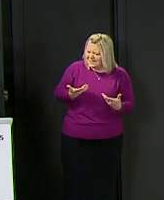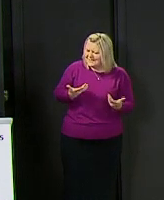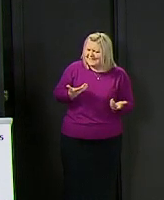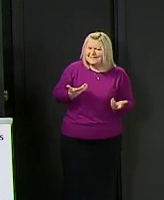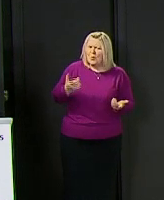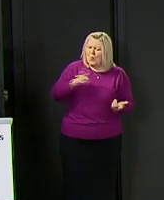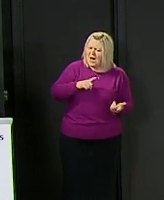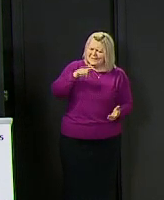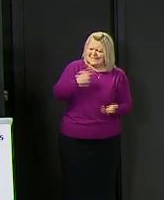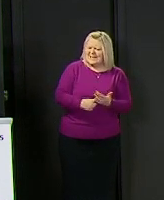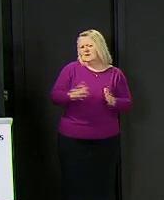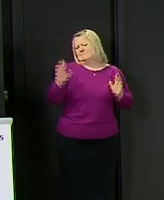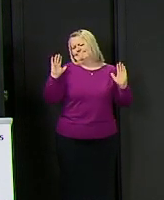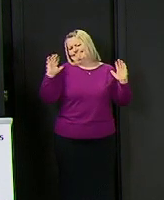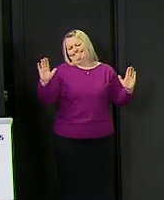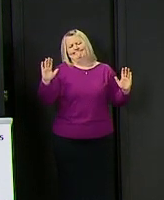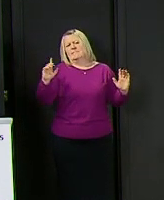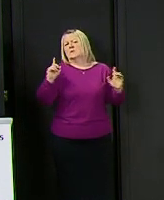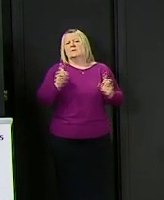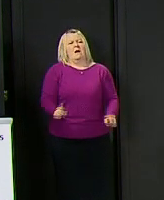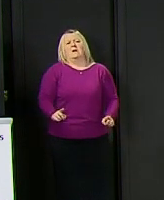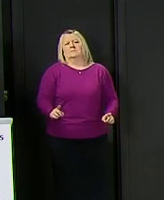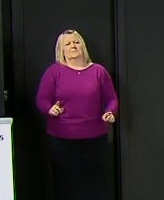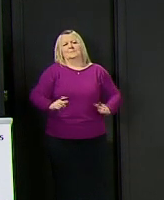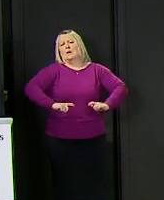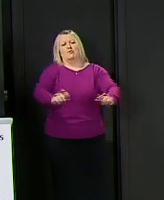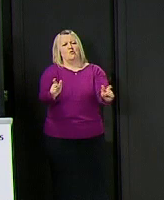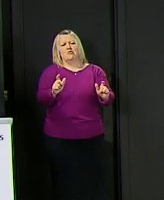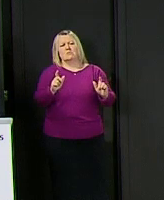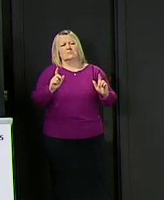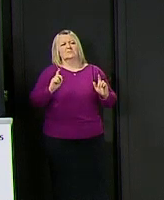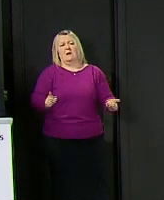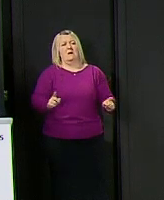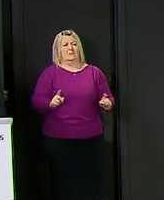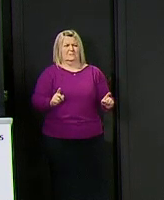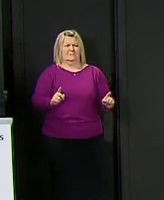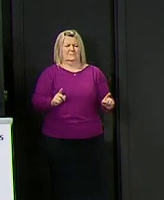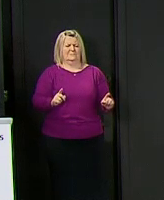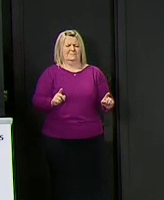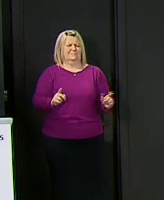which lead you to then consider, believe, or decide that the position was untenable?